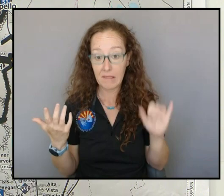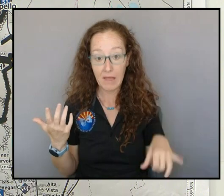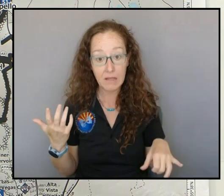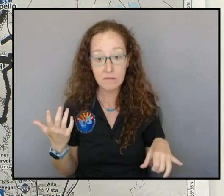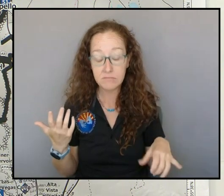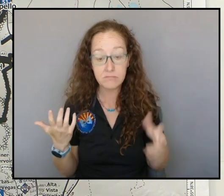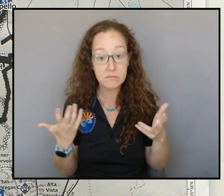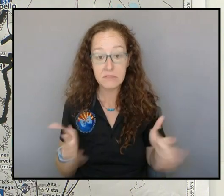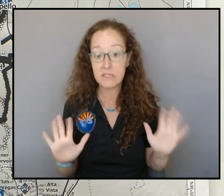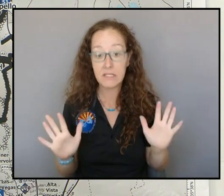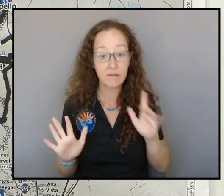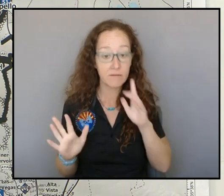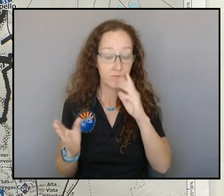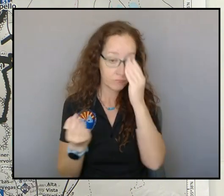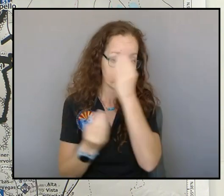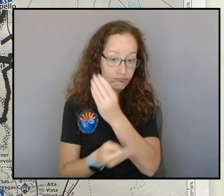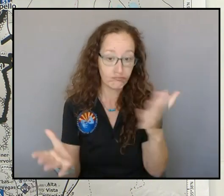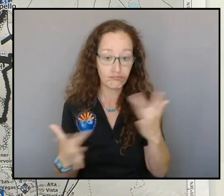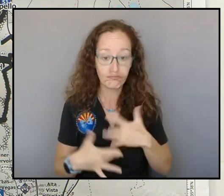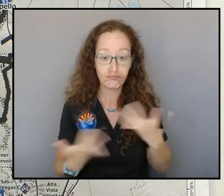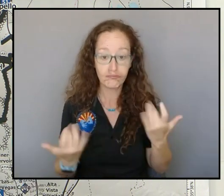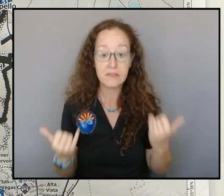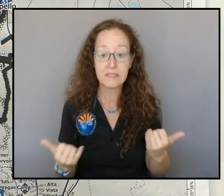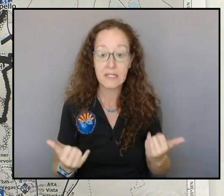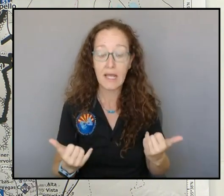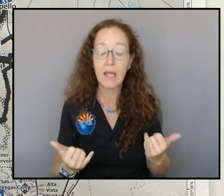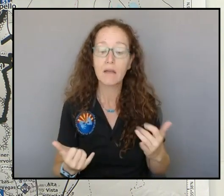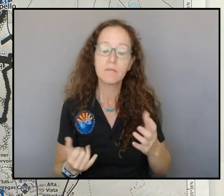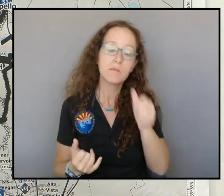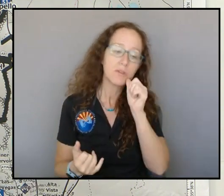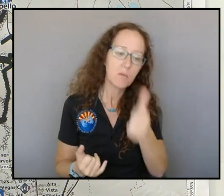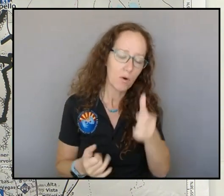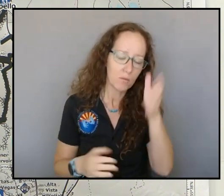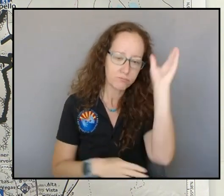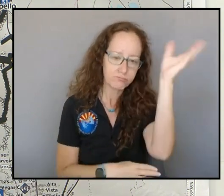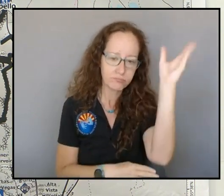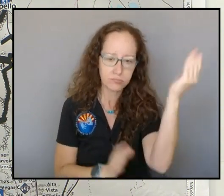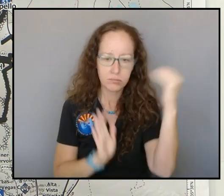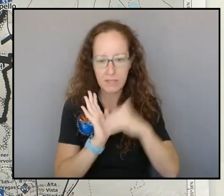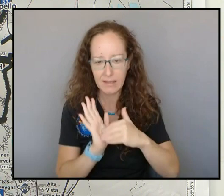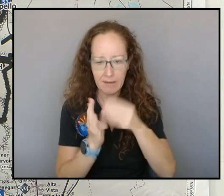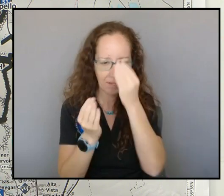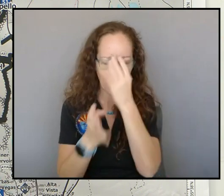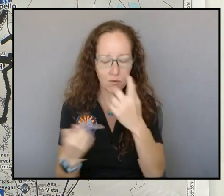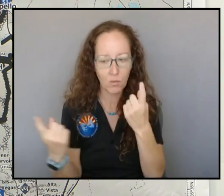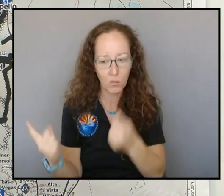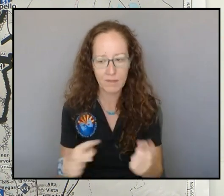today. We'll get back with you guys tomorrow and let you know how things have progressed. We are in-- to